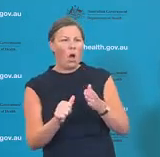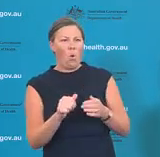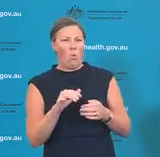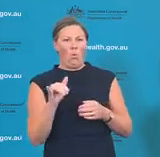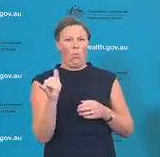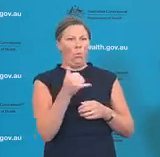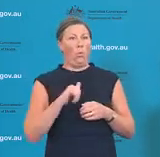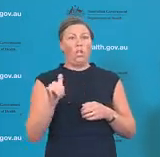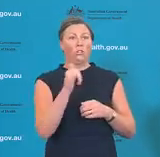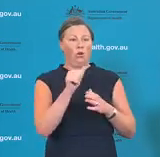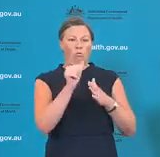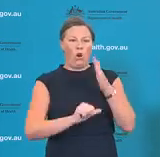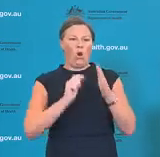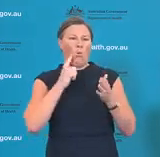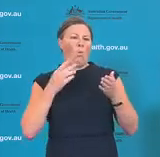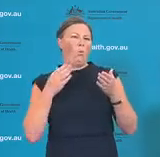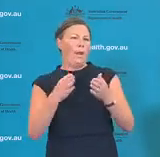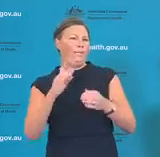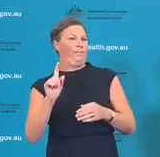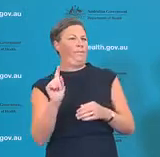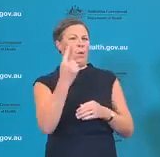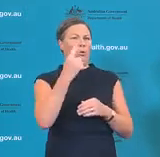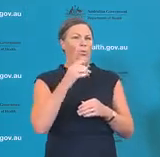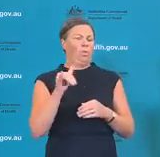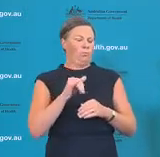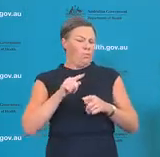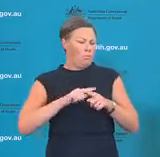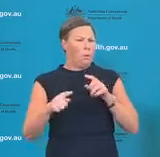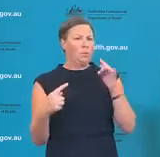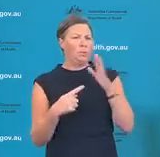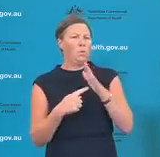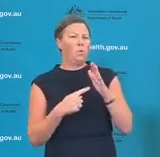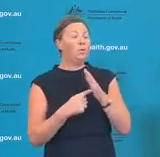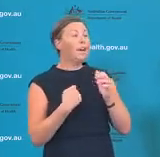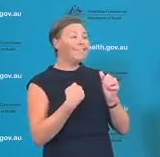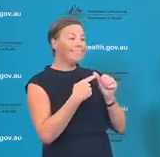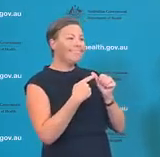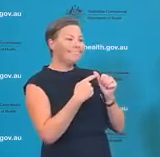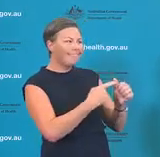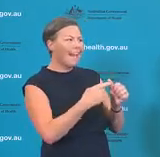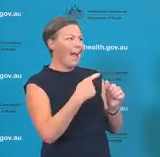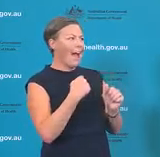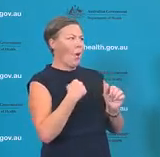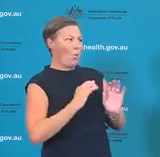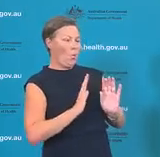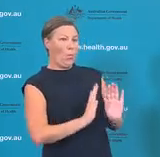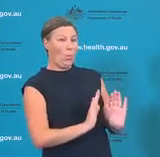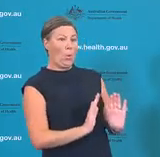first to be able to be conducted again? I'm gonna wait until we get the advice from the Australian Health